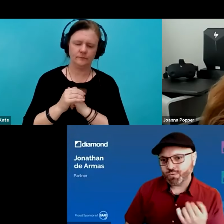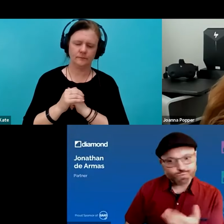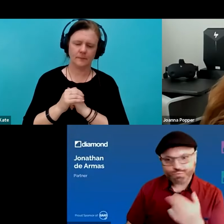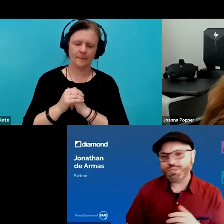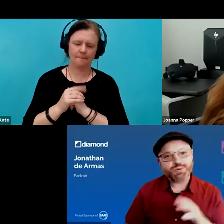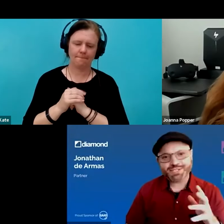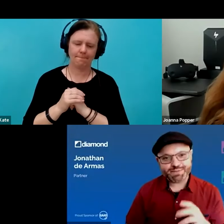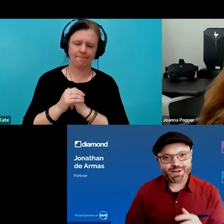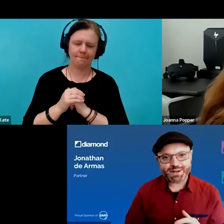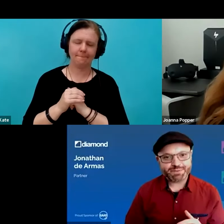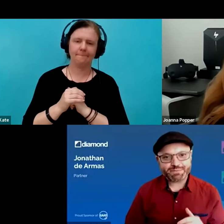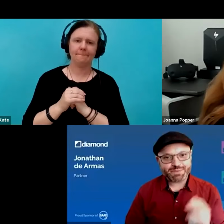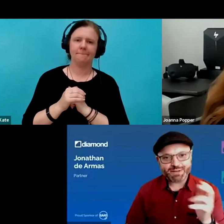Jonathan de Armas: First question that popped popped up.